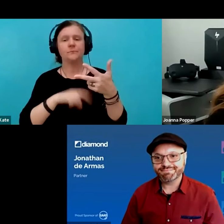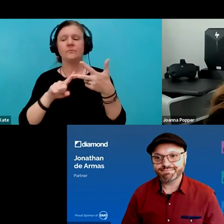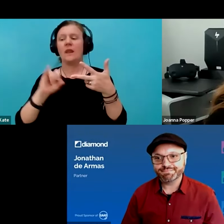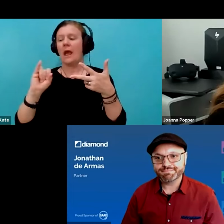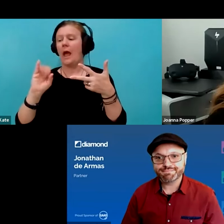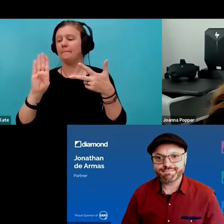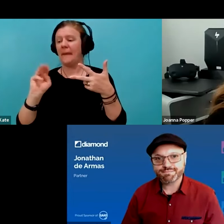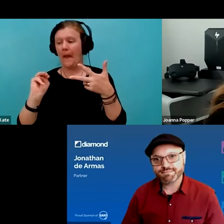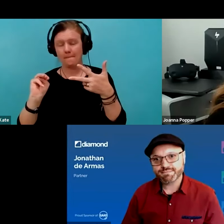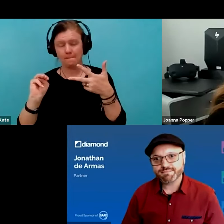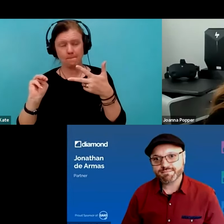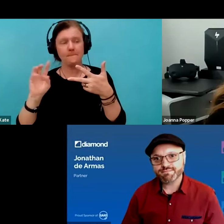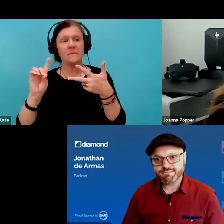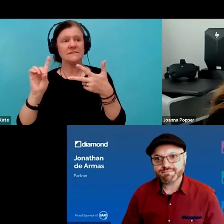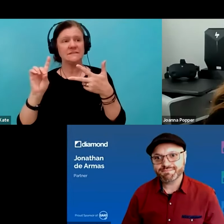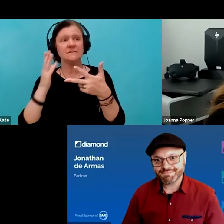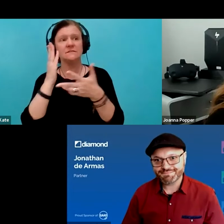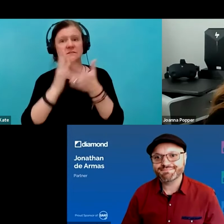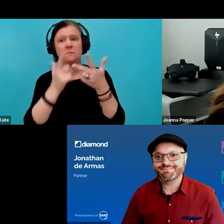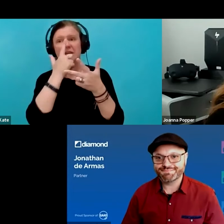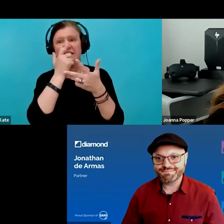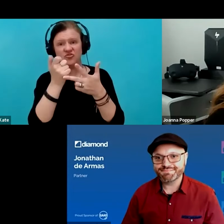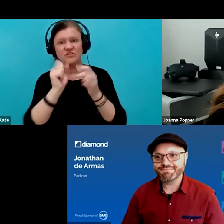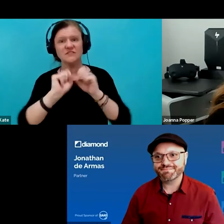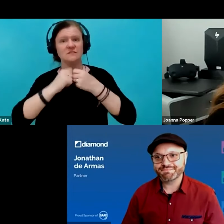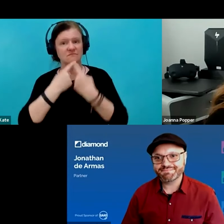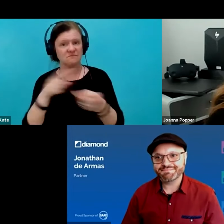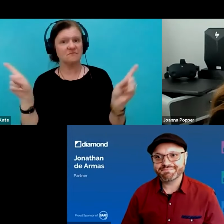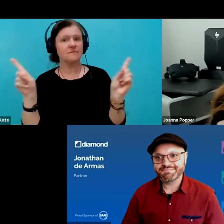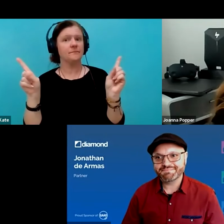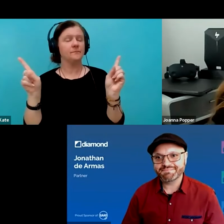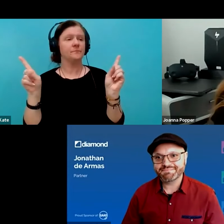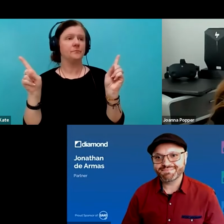some some interesting revelations recently around on you know not